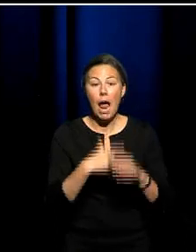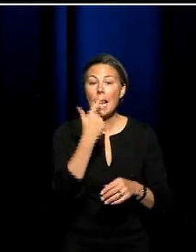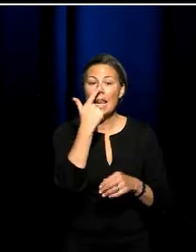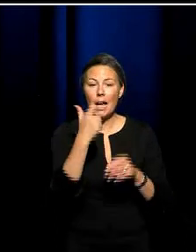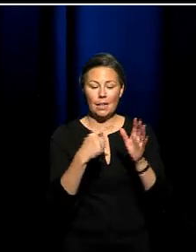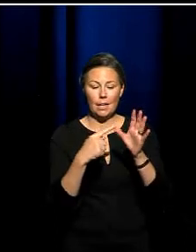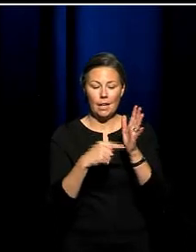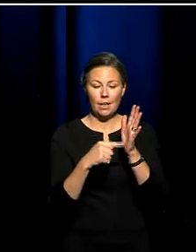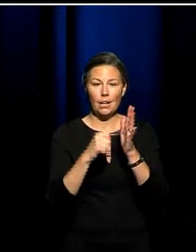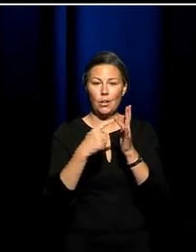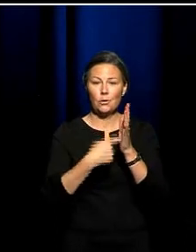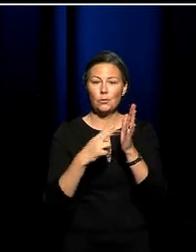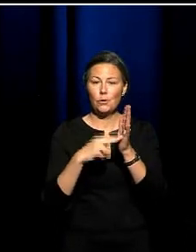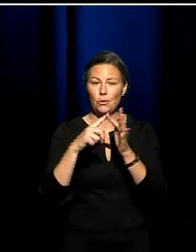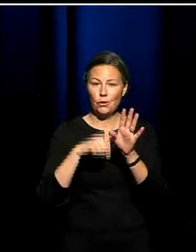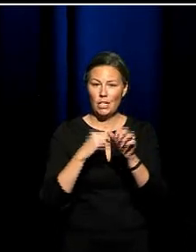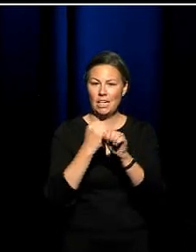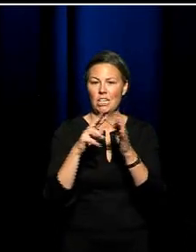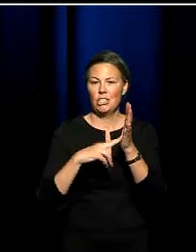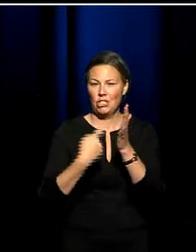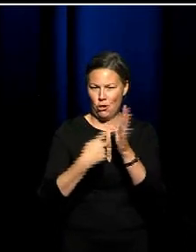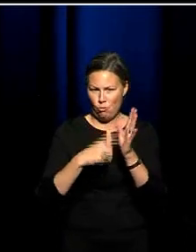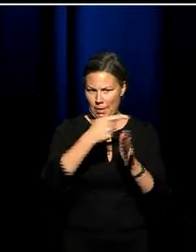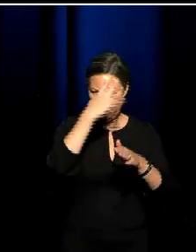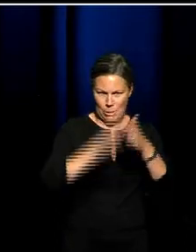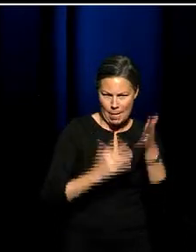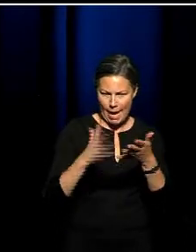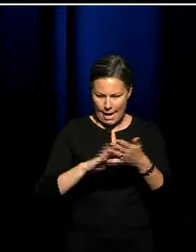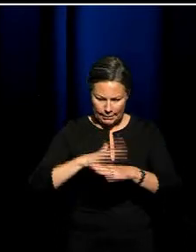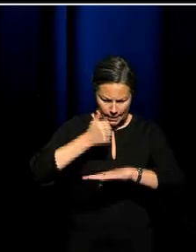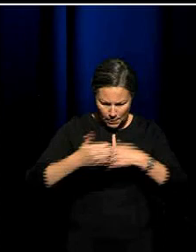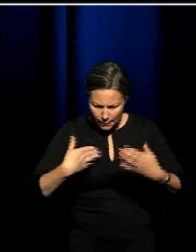in dealing with the process. In the last four months the actions taken by or on